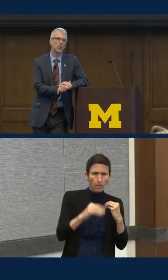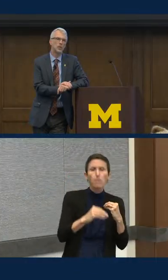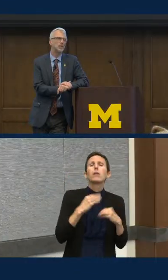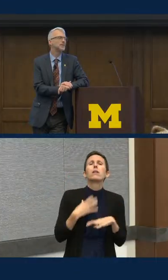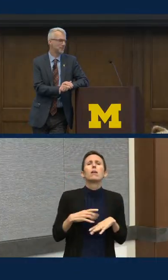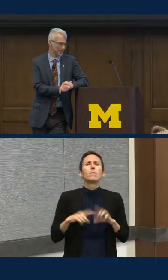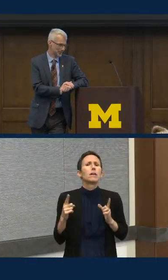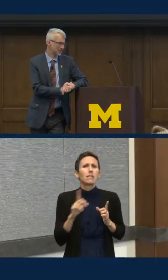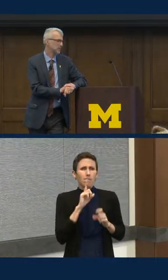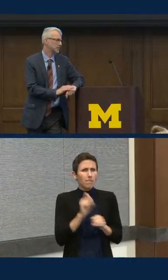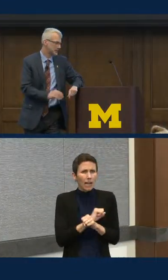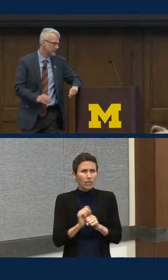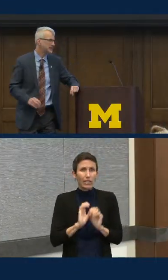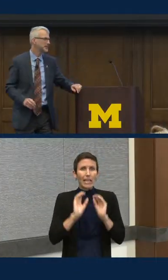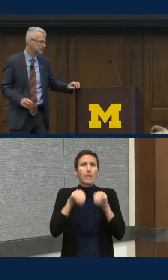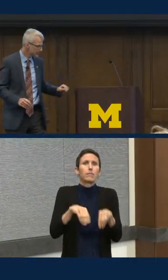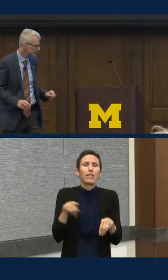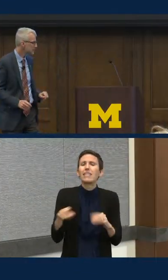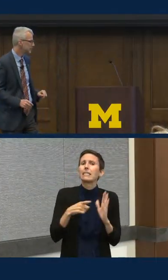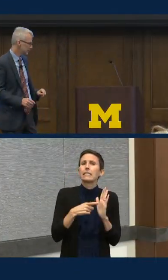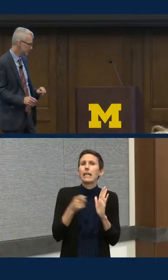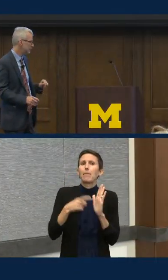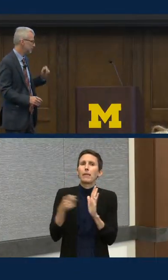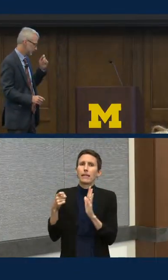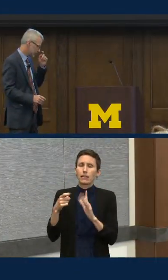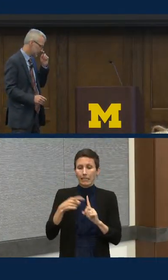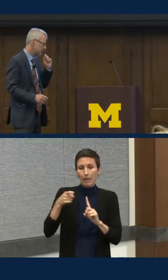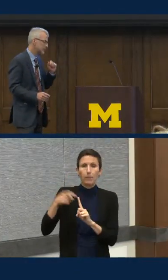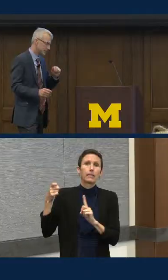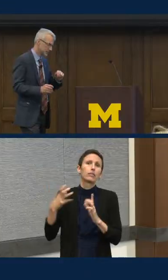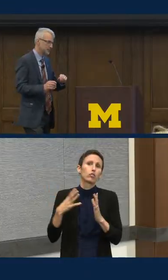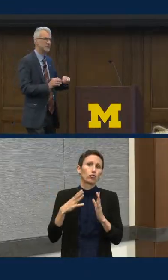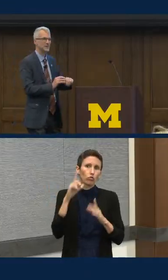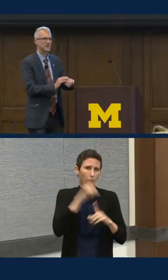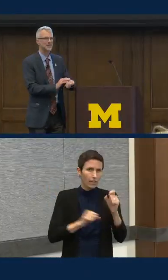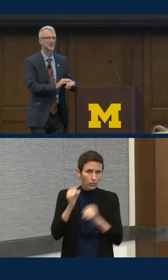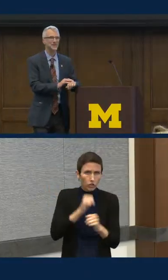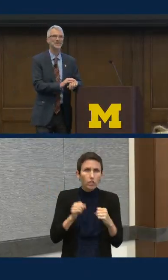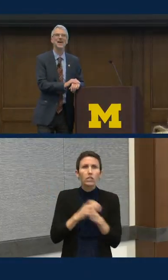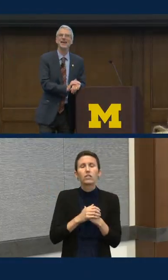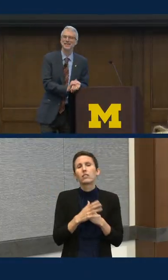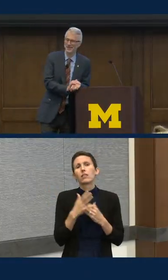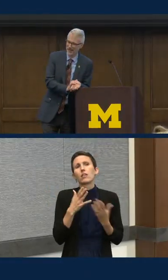these sampling strategies so all the classical ones have some